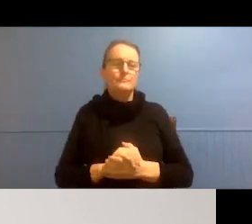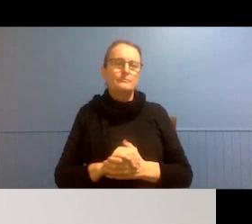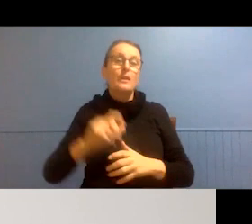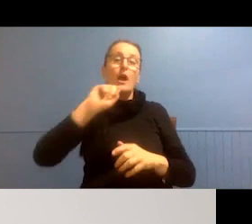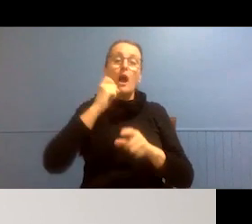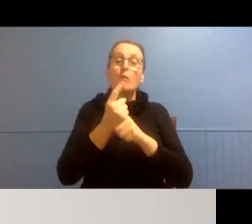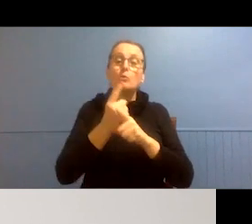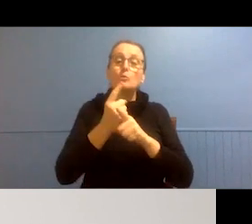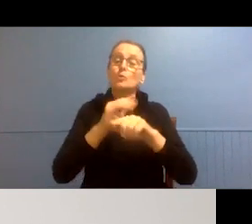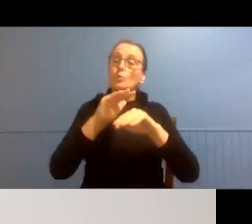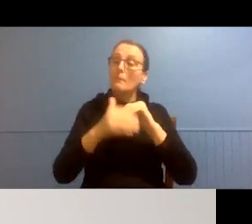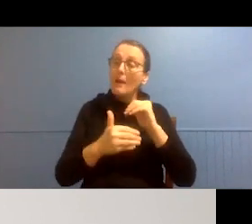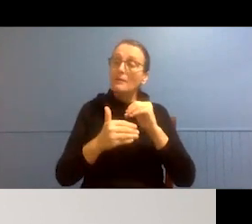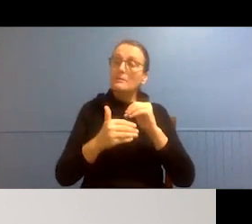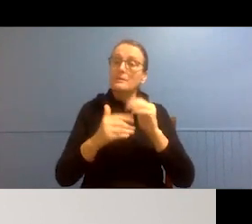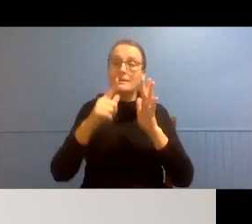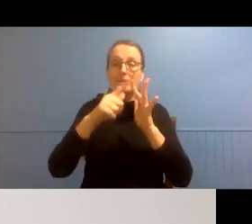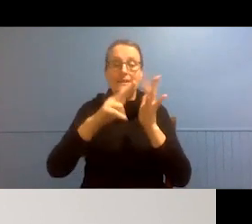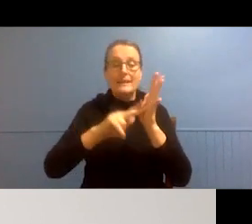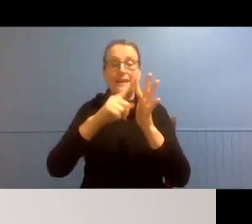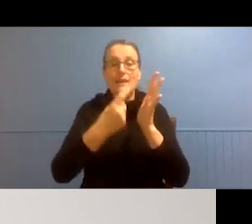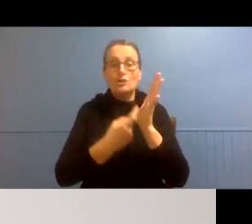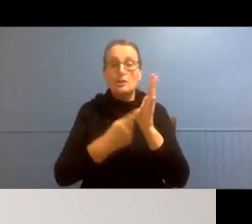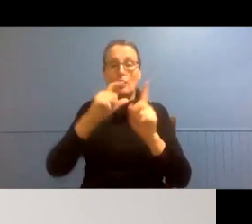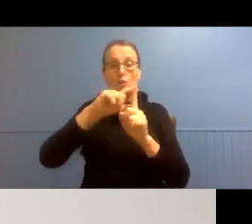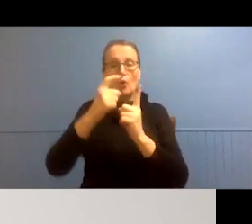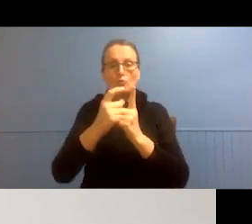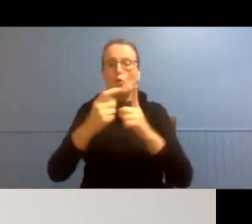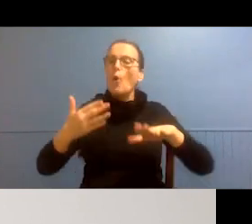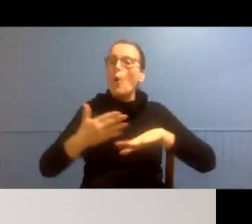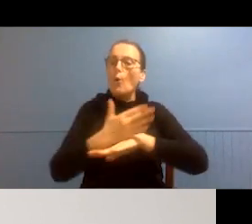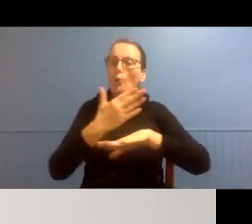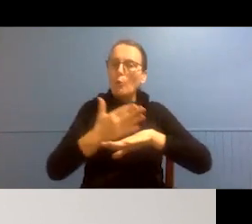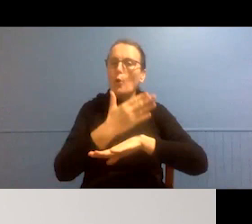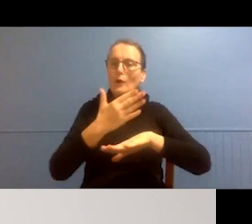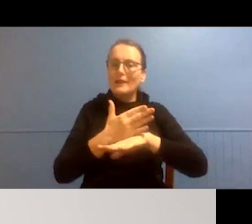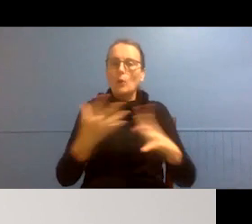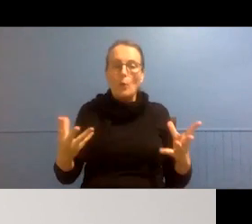context of Interculturally - working Interculturally with First Nations